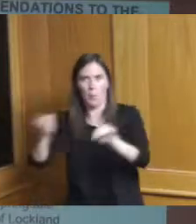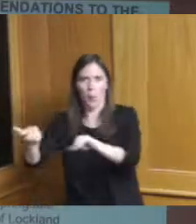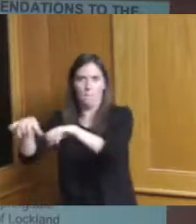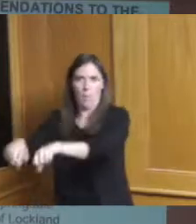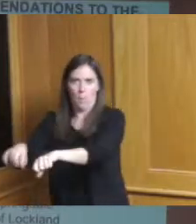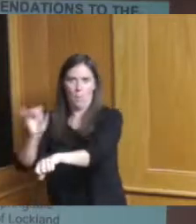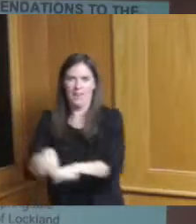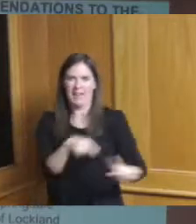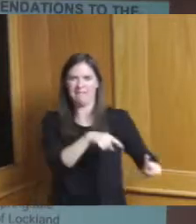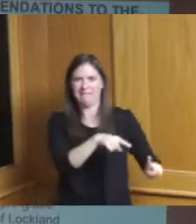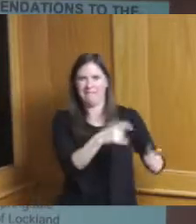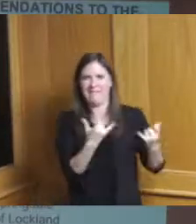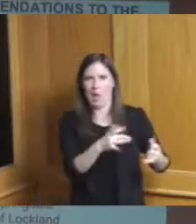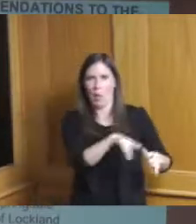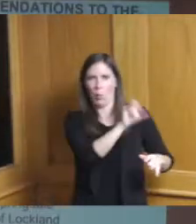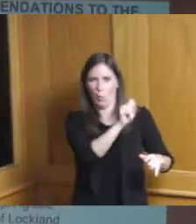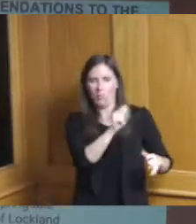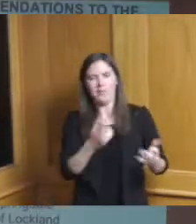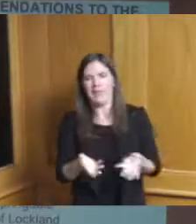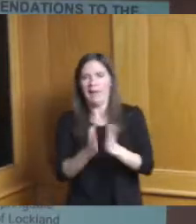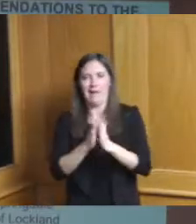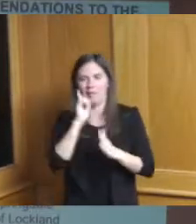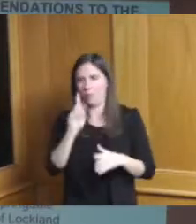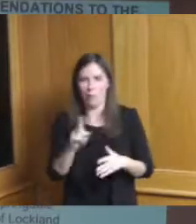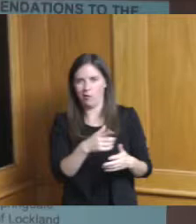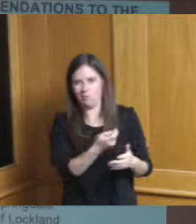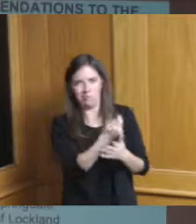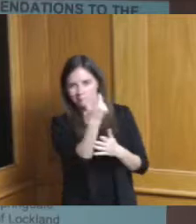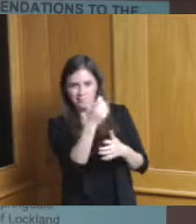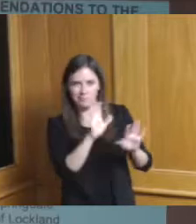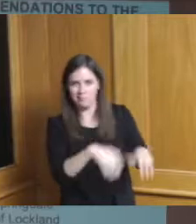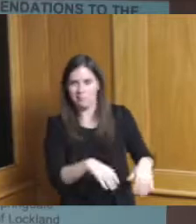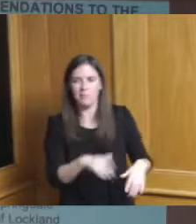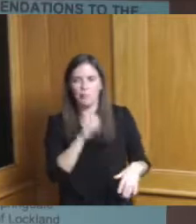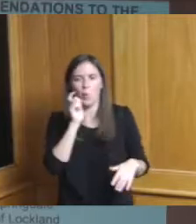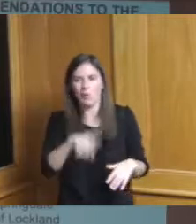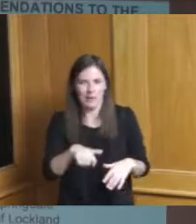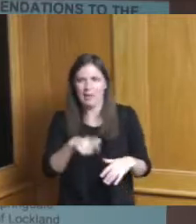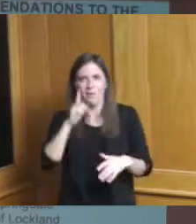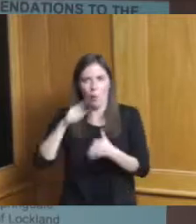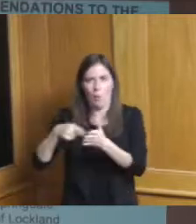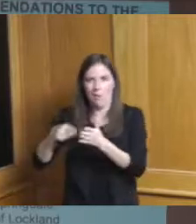had a tax exemption they asked us to rescind it so they you know that would have happened whether